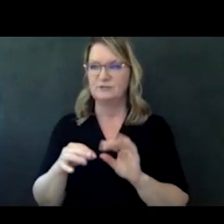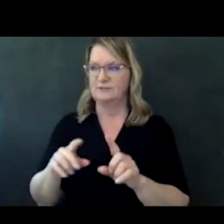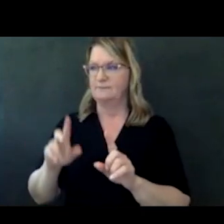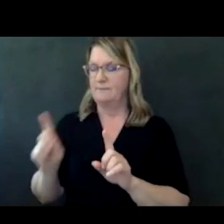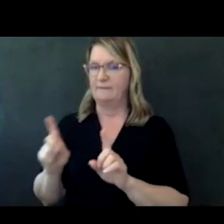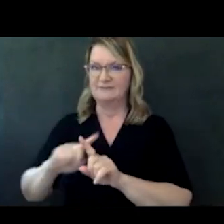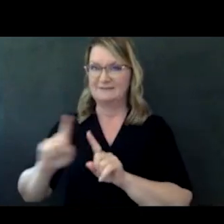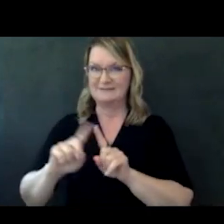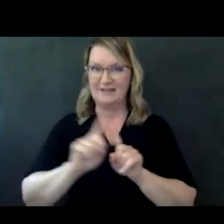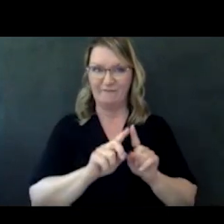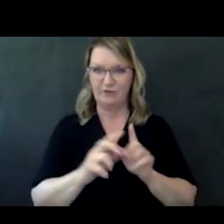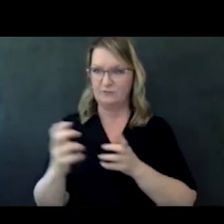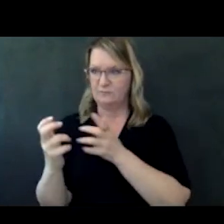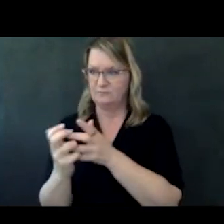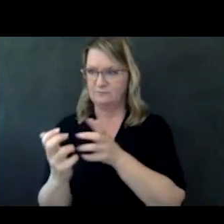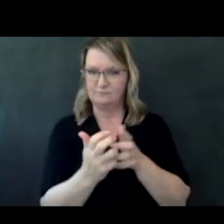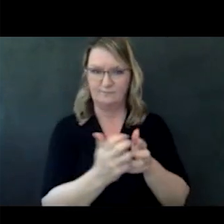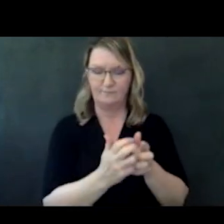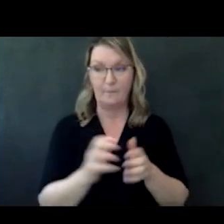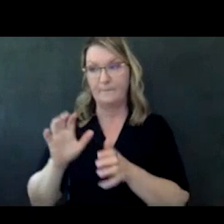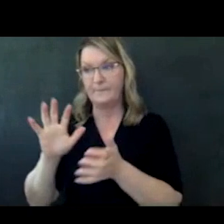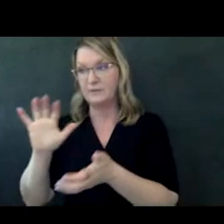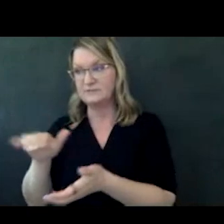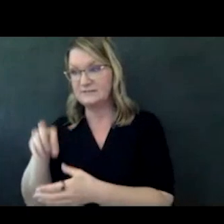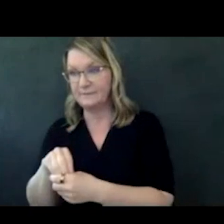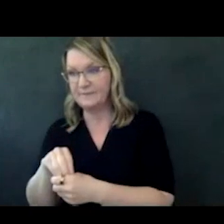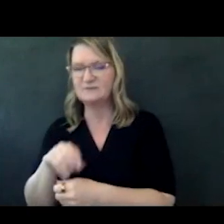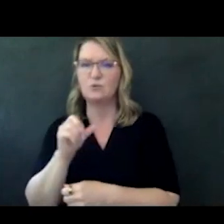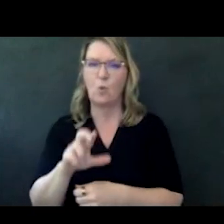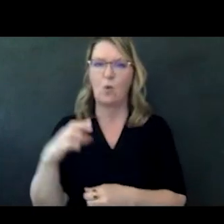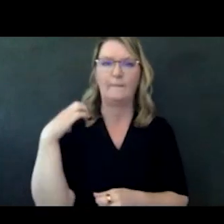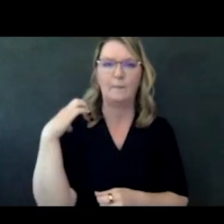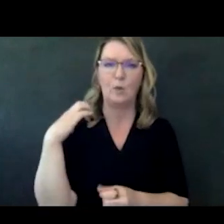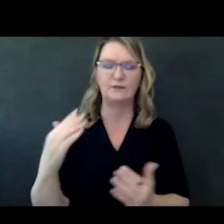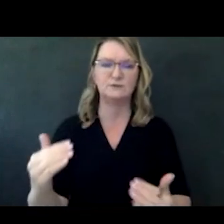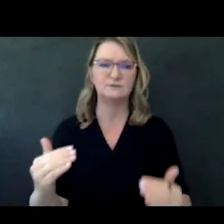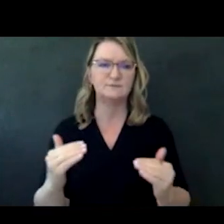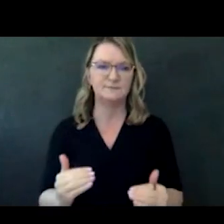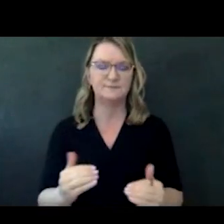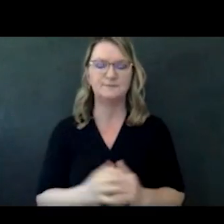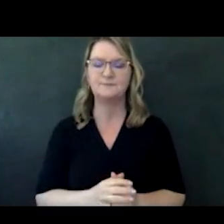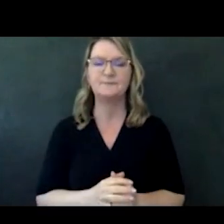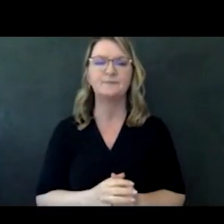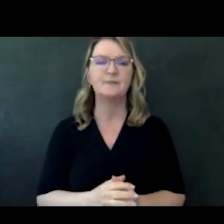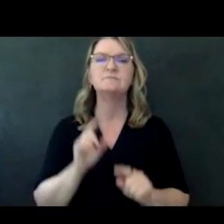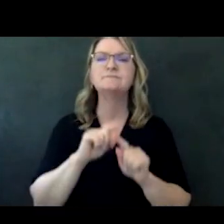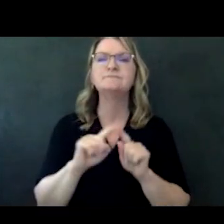also talk with participants and their families. Next, select a mix of tactics that meet people